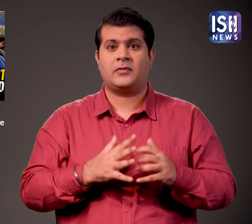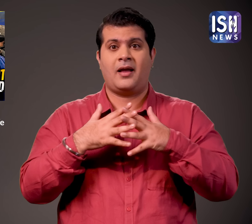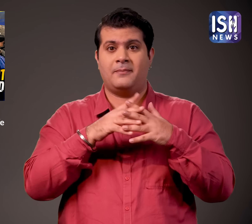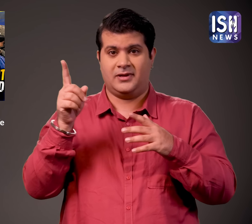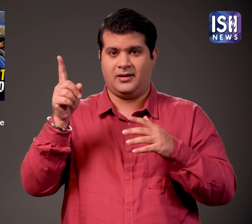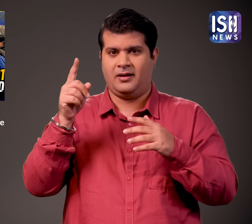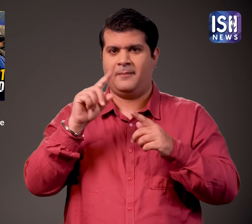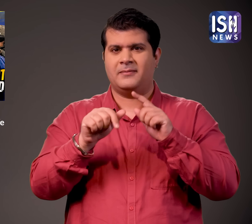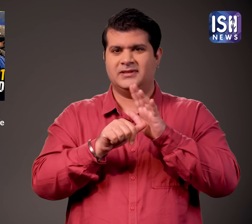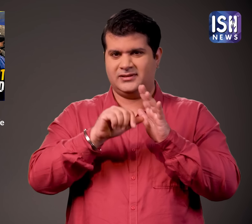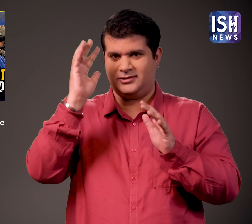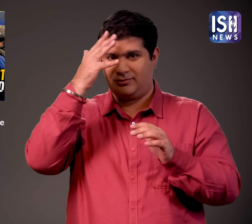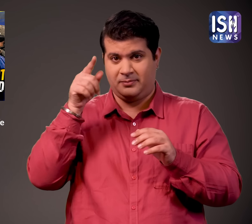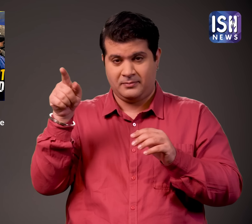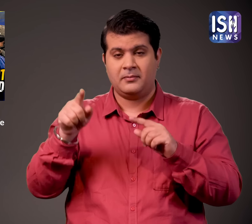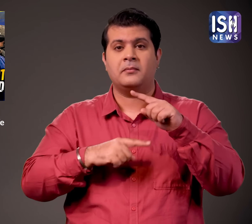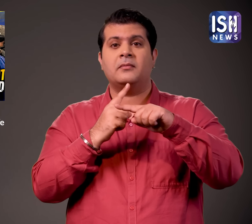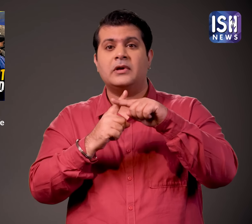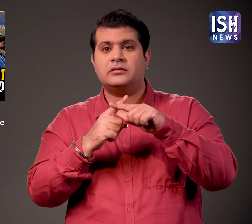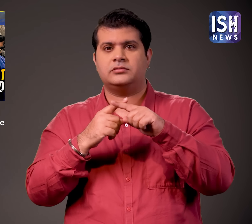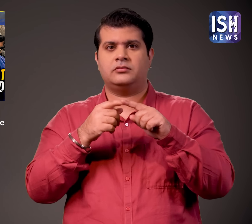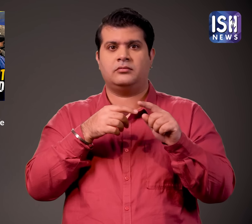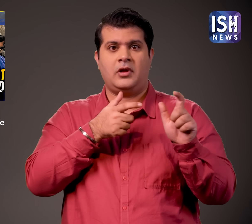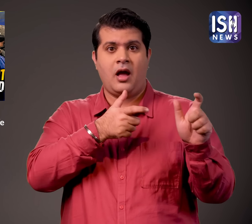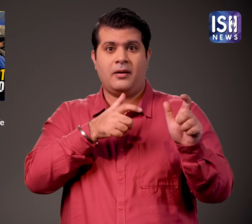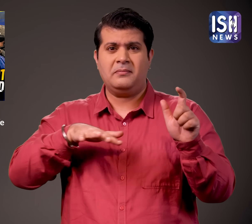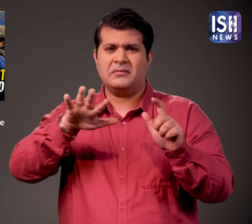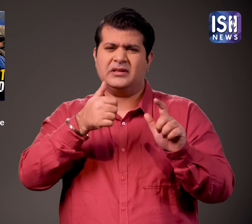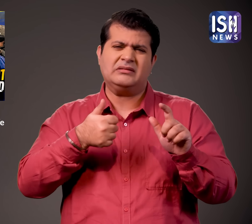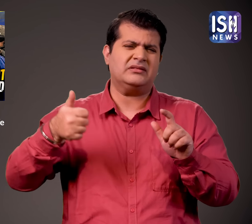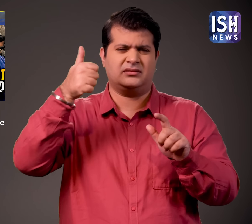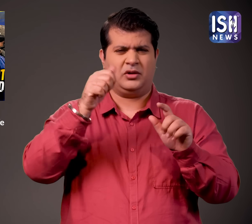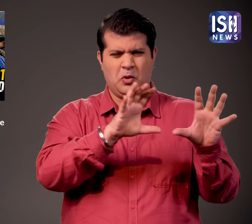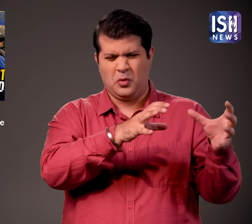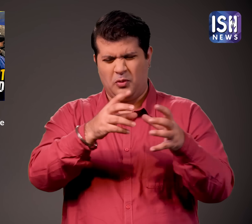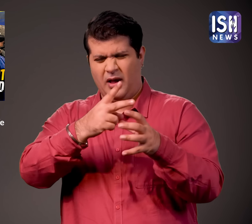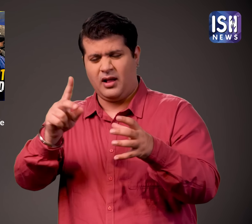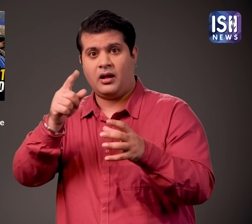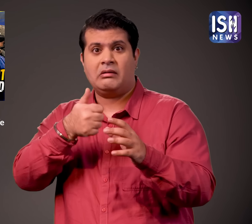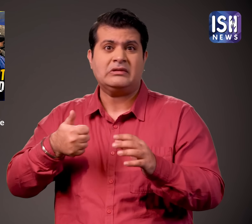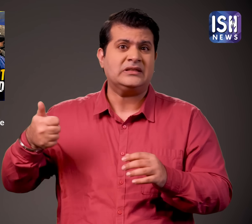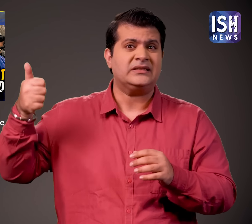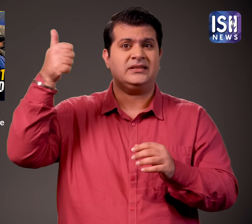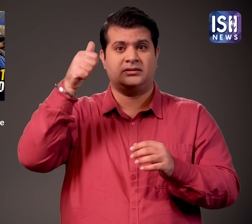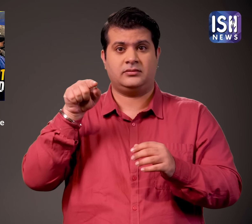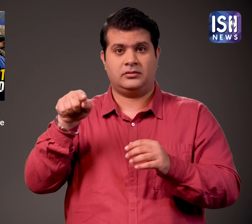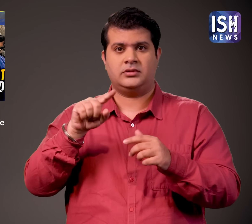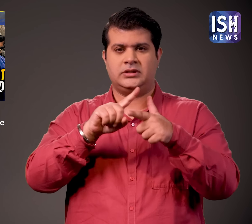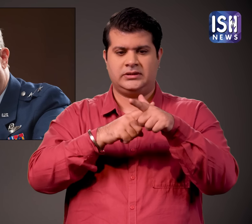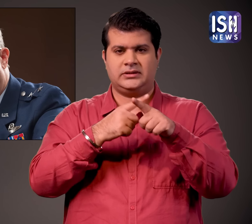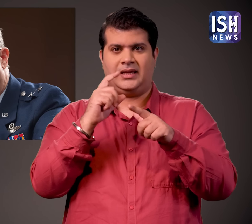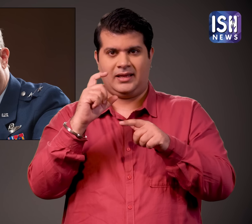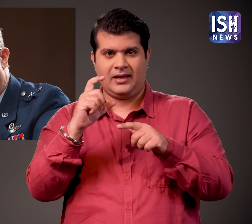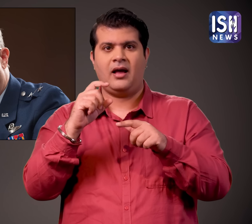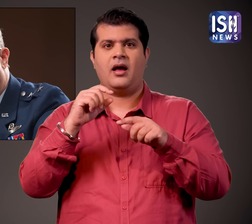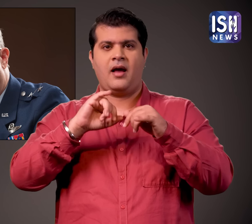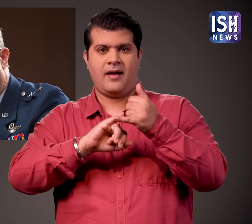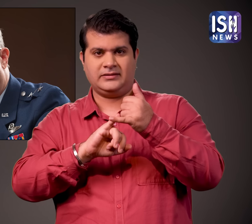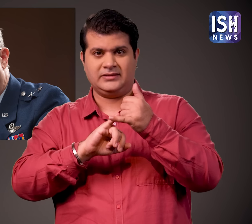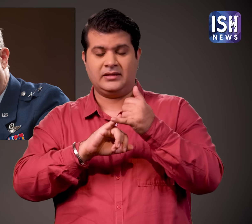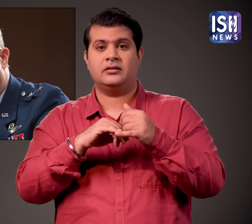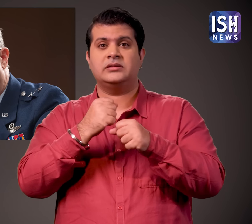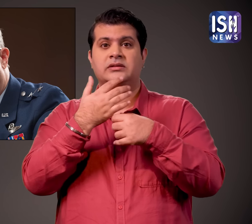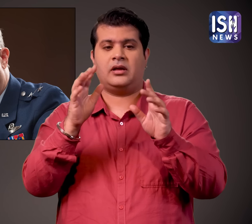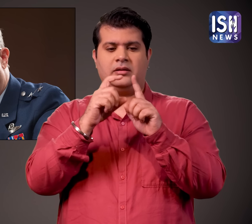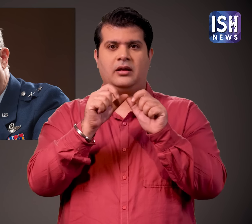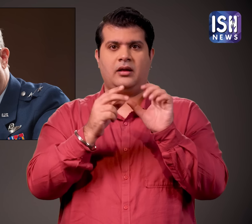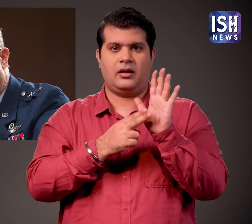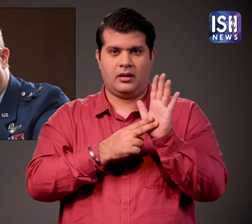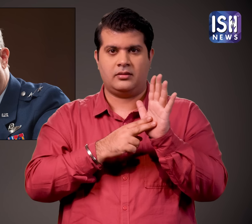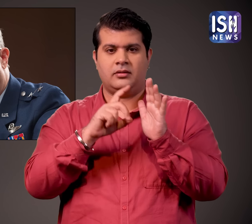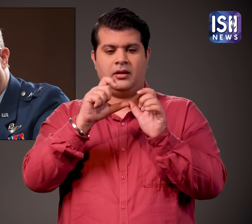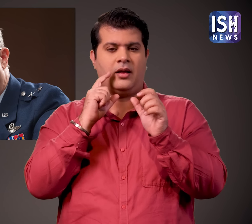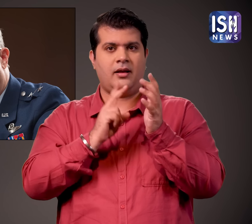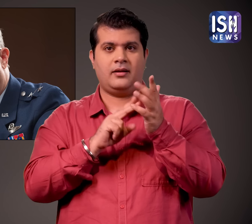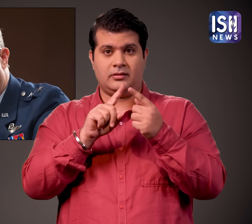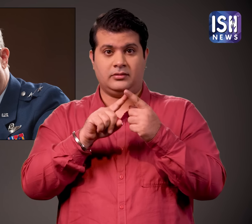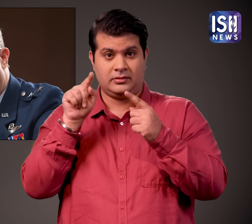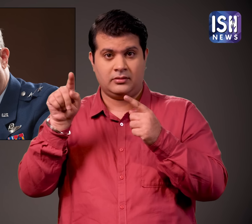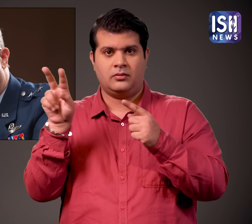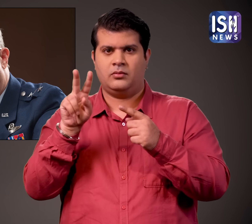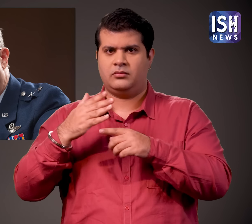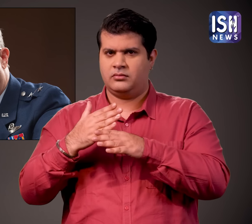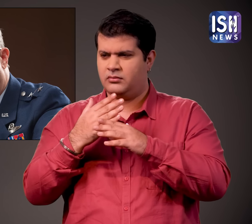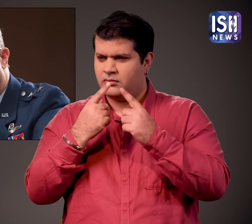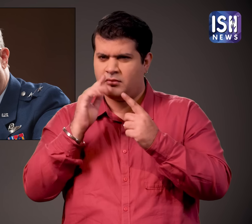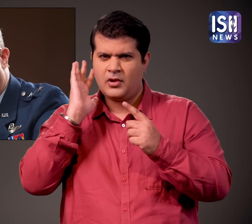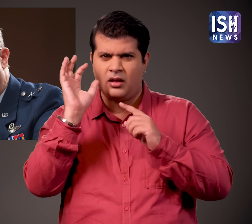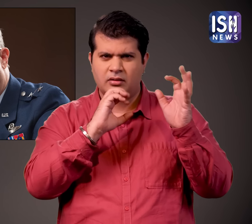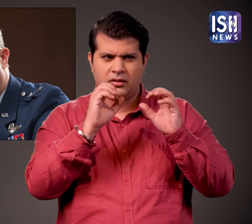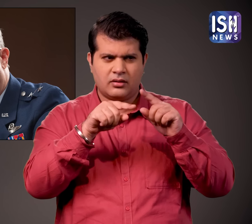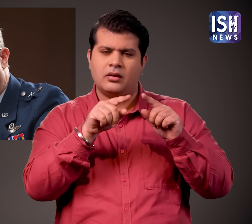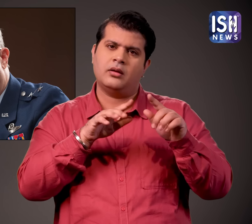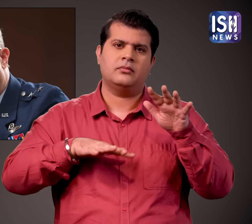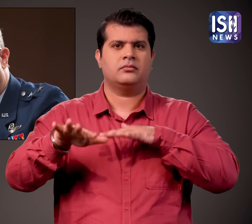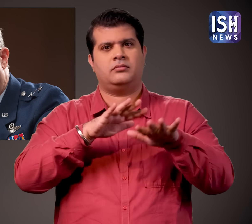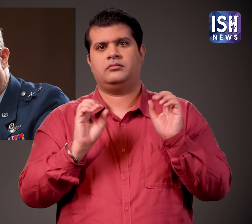President Trump and the U.S. Chairman of the Joint Chiefs of Staff, General Dan Caine, have shared some information.